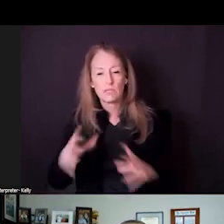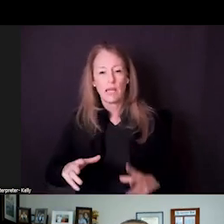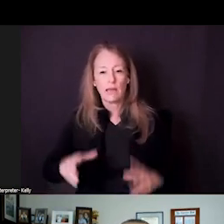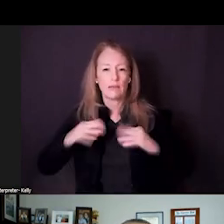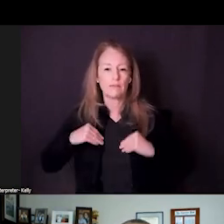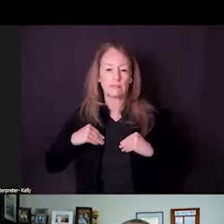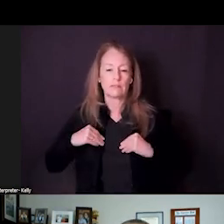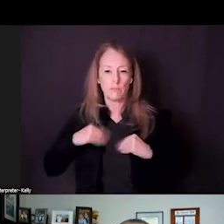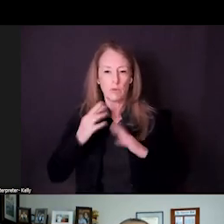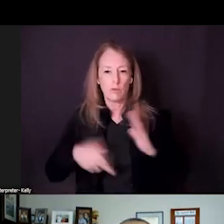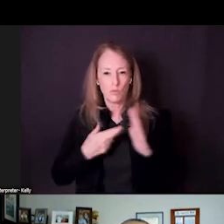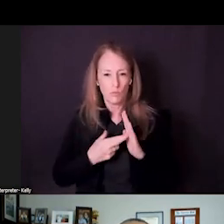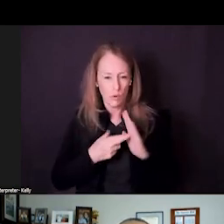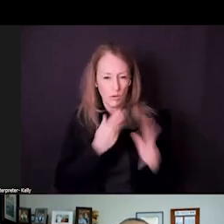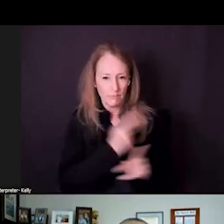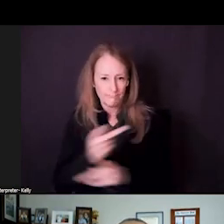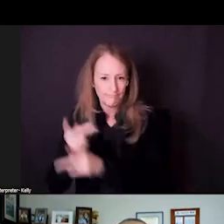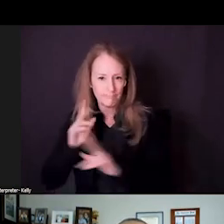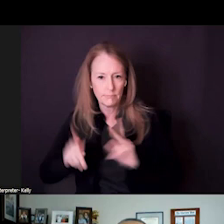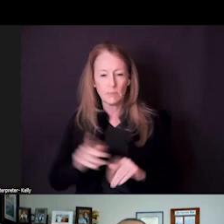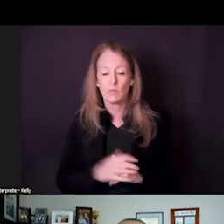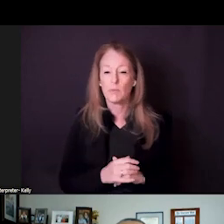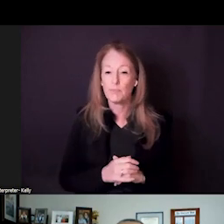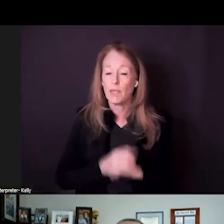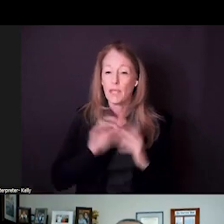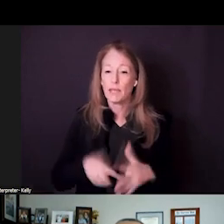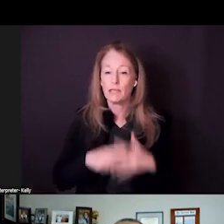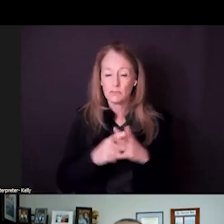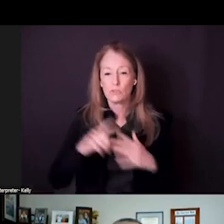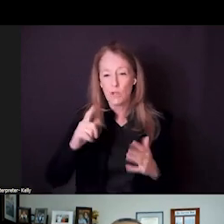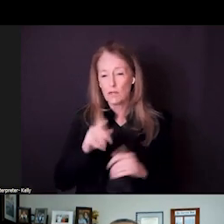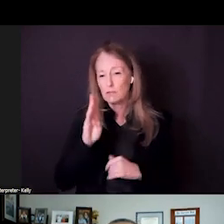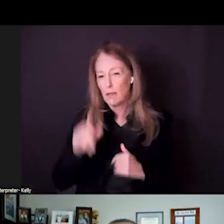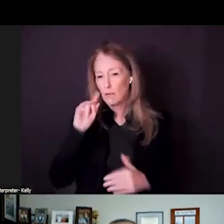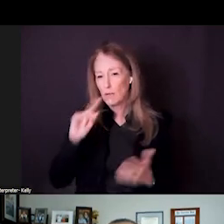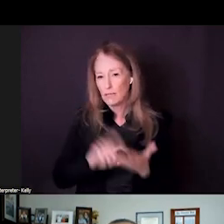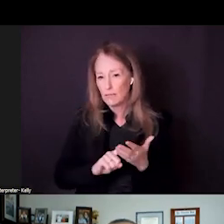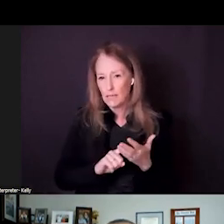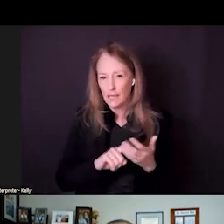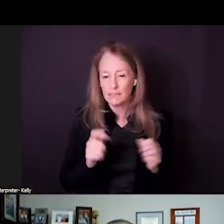OF PEOPLE. IT BEGINS WITH RECOGNIZING THAT THE MOST AT STAKE HAVE